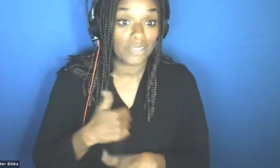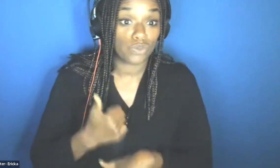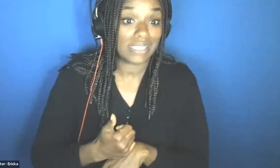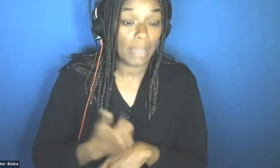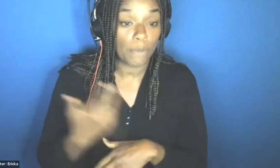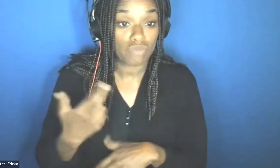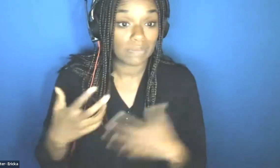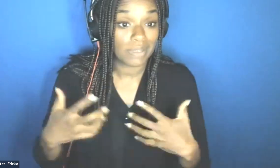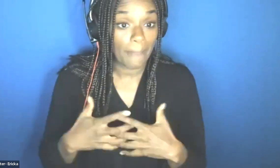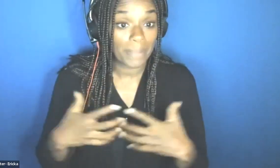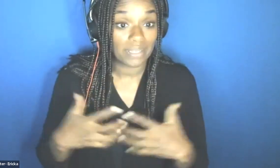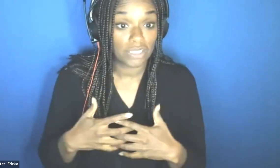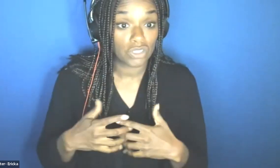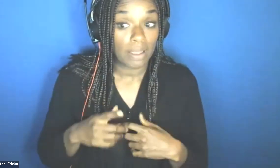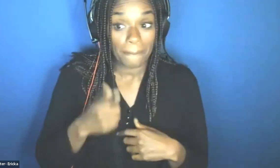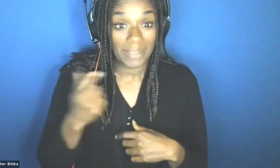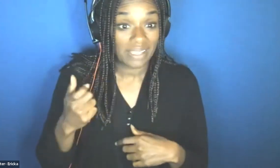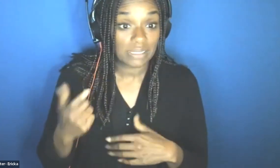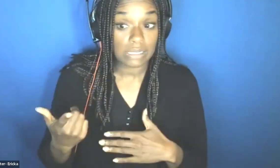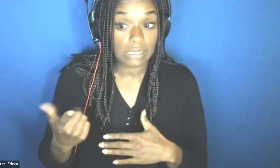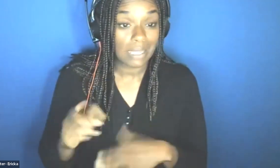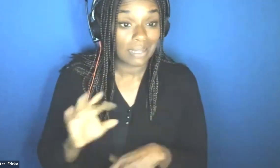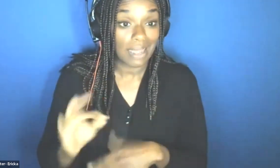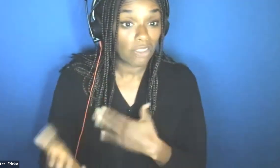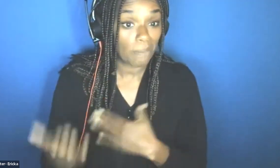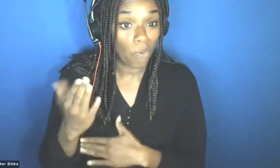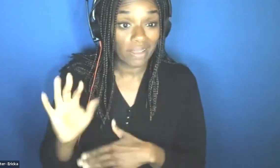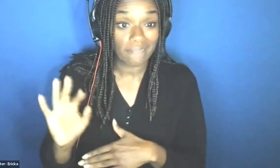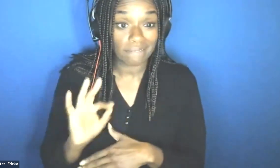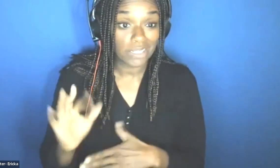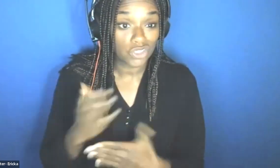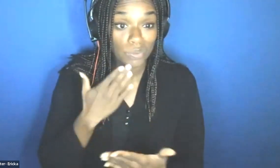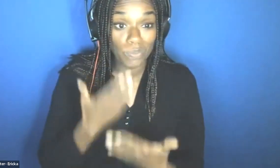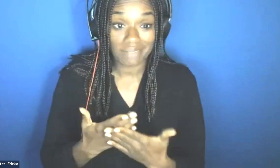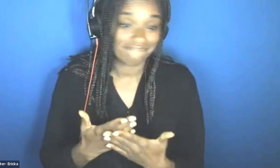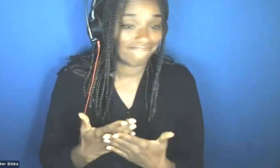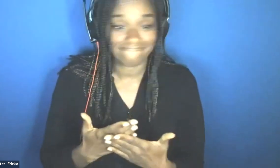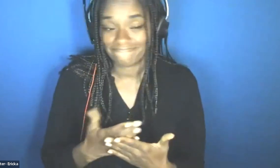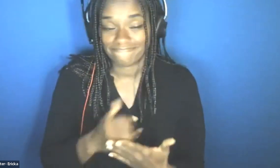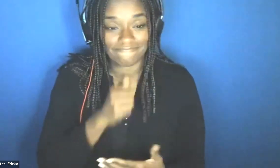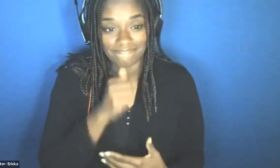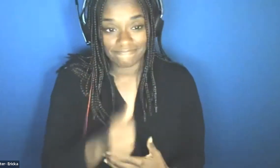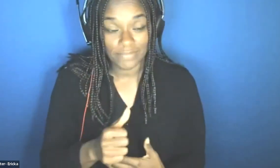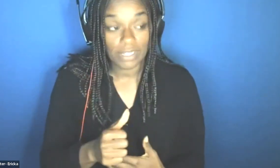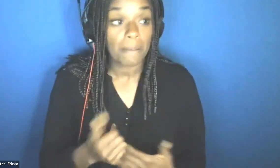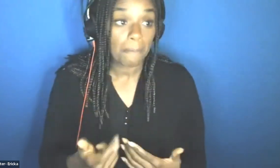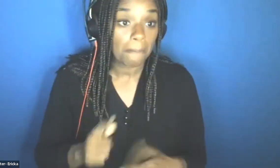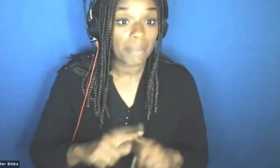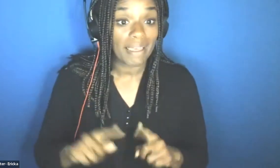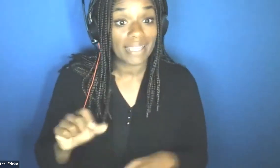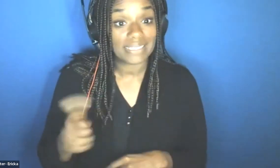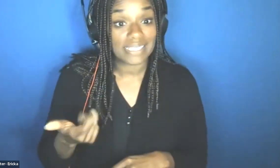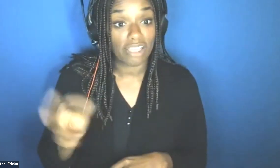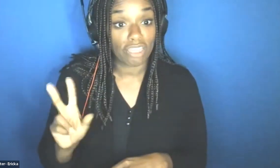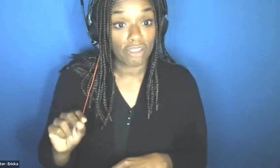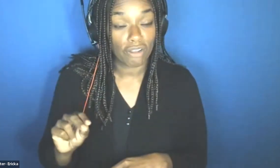I do have permission to disclose, I have -- a member of my staff has a mental illness, right, and she takes some pretty significant psychotropic medication first thing in the morning.